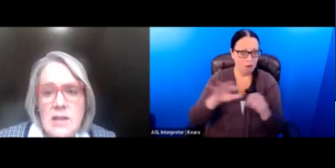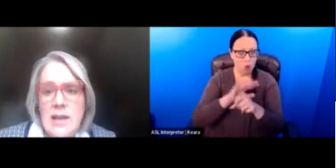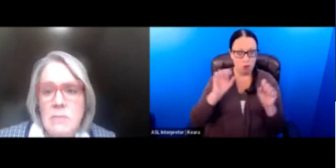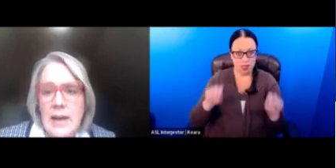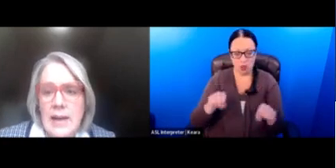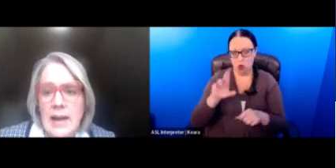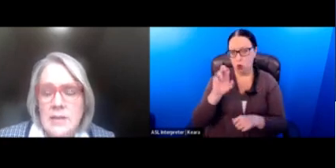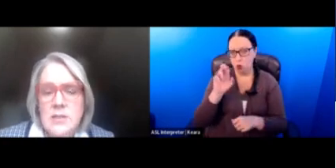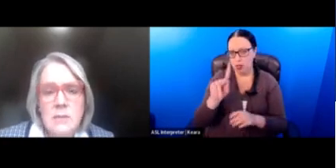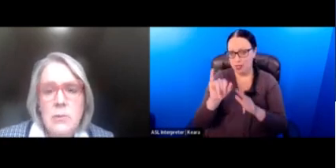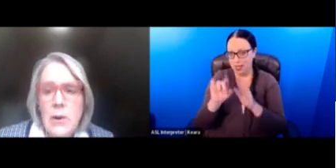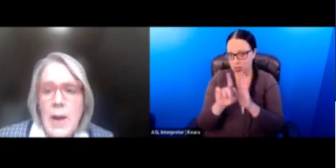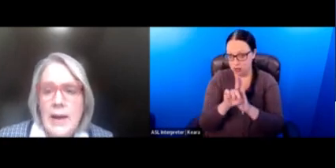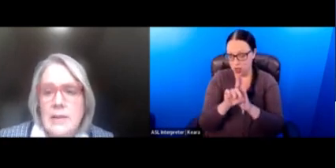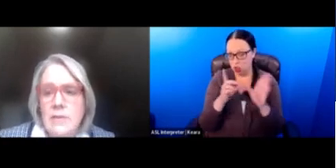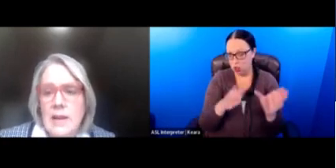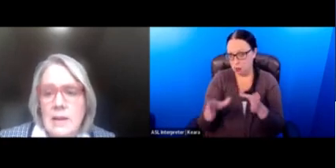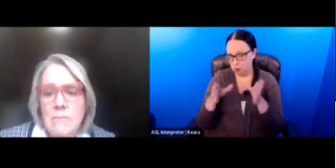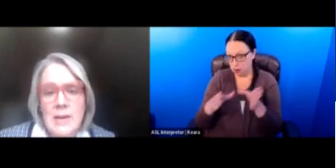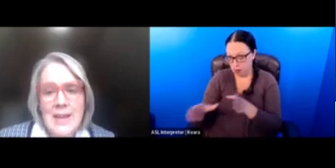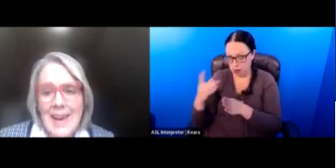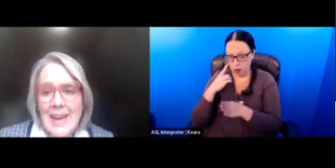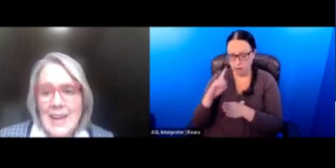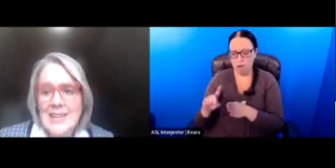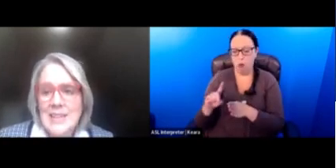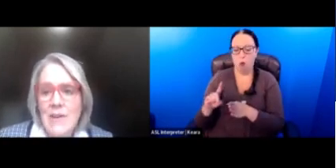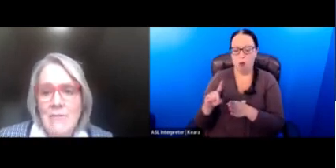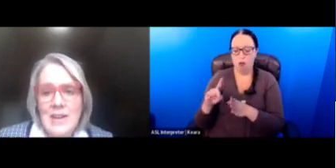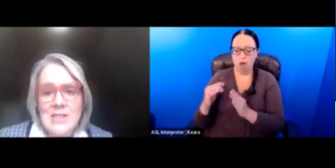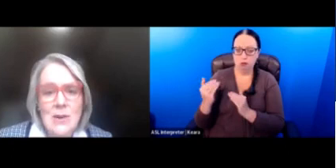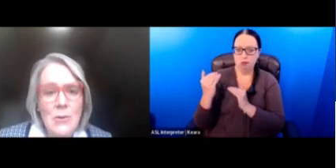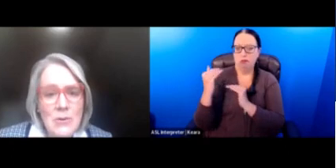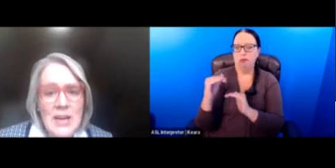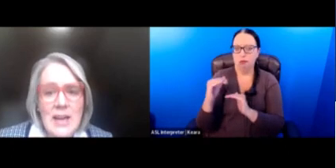to proactively mitigate identify risks are key components of the